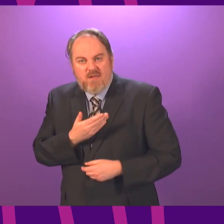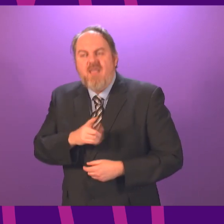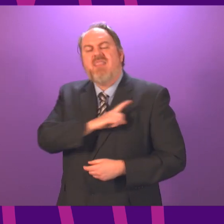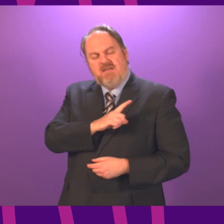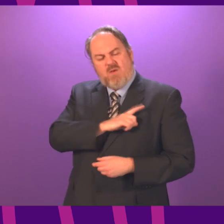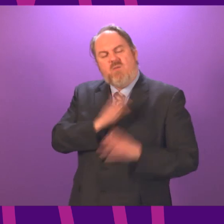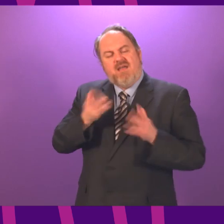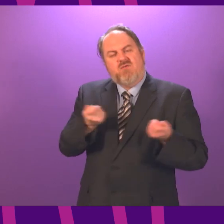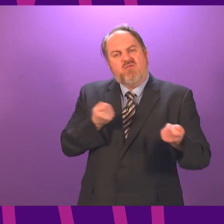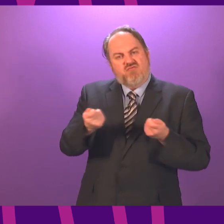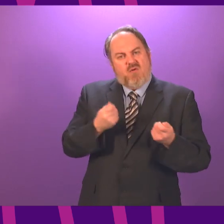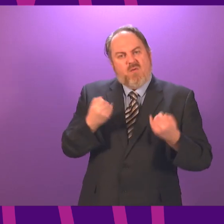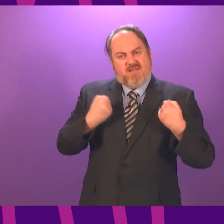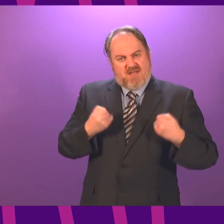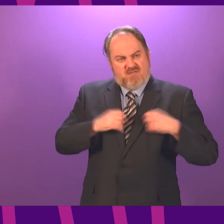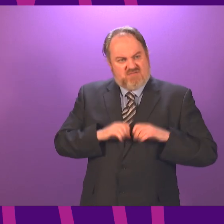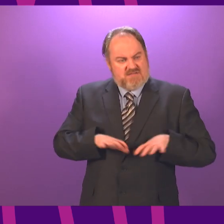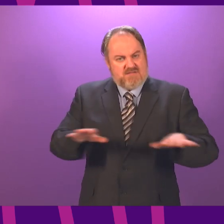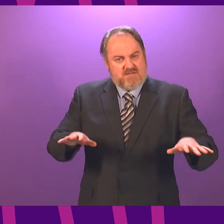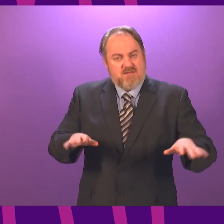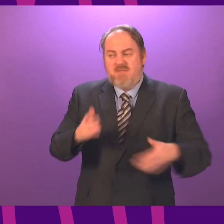The measures that have been announced today are broadly similar to the early measures